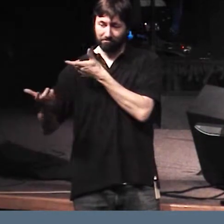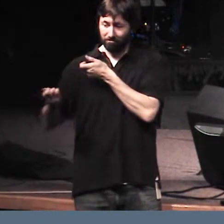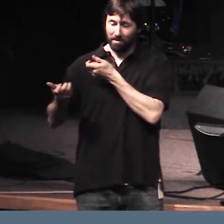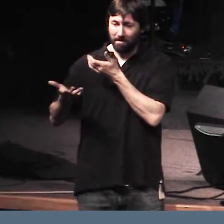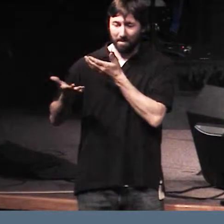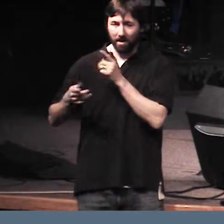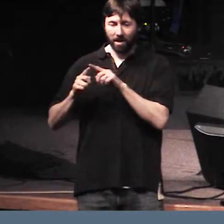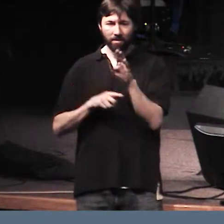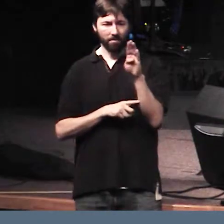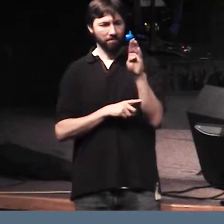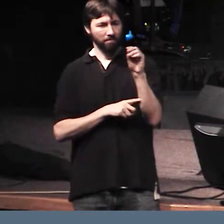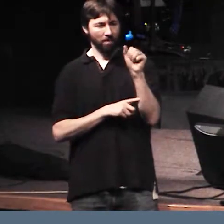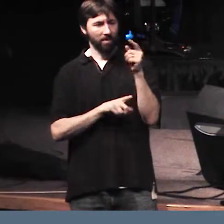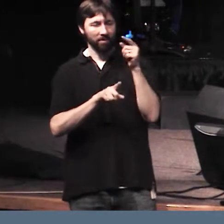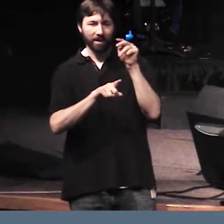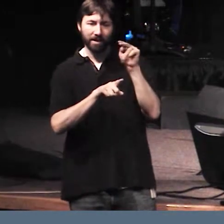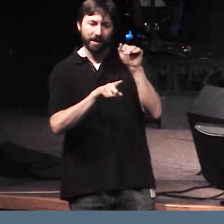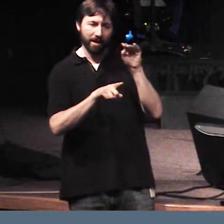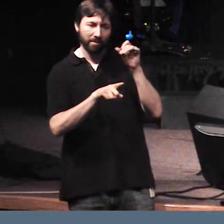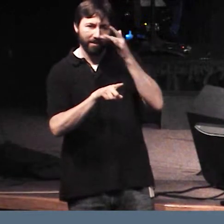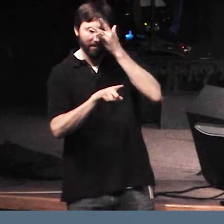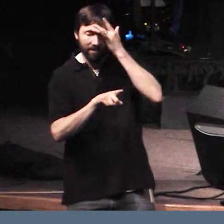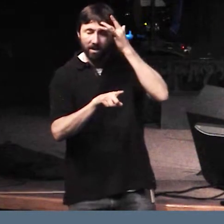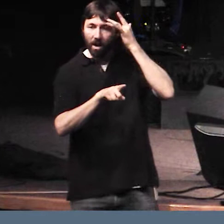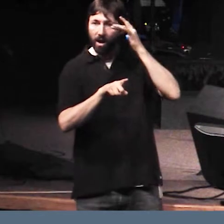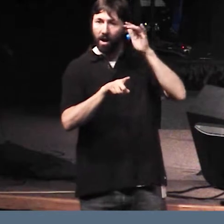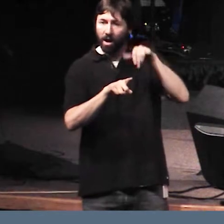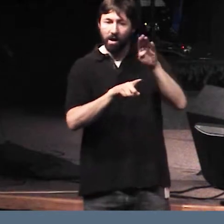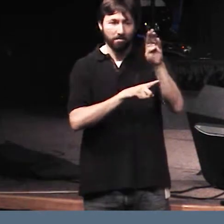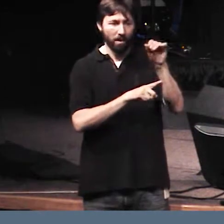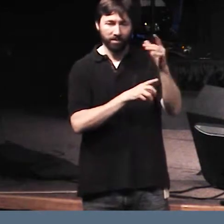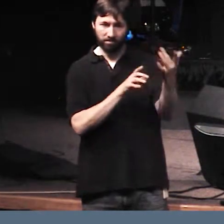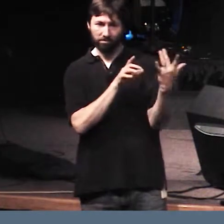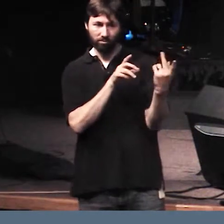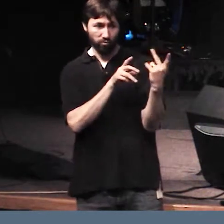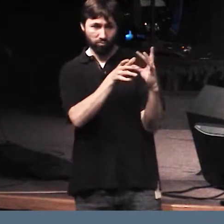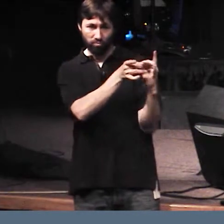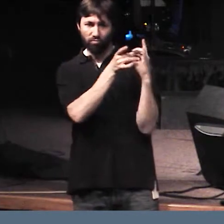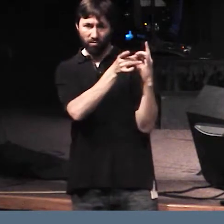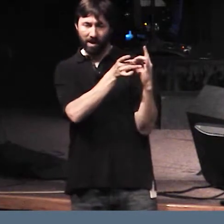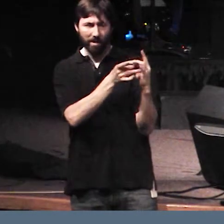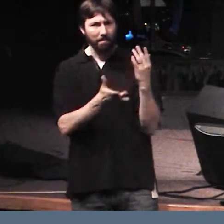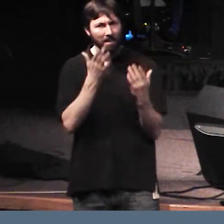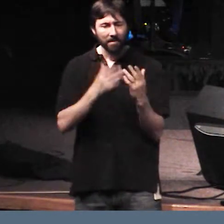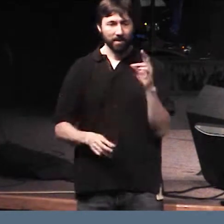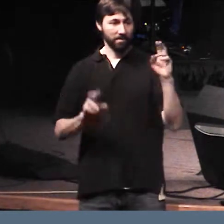you see she'd forgotten she does have a distant relative there Boaz he could be a kinsman redeemer